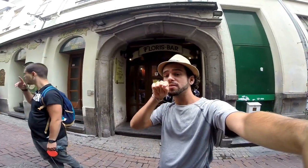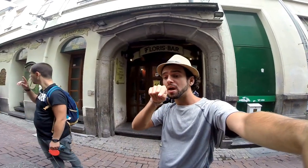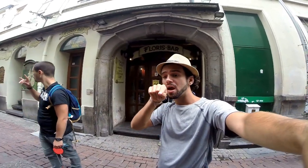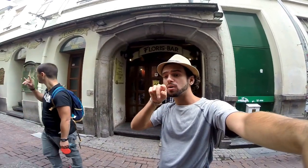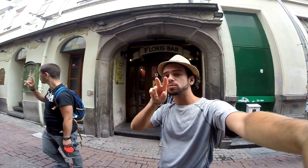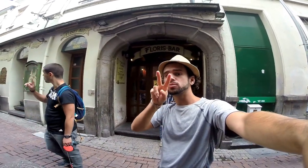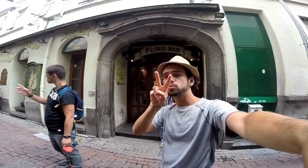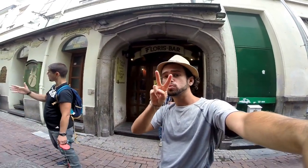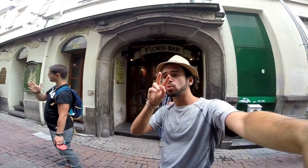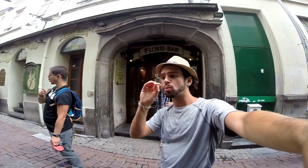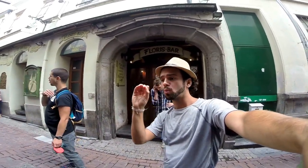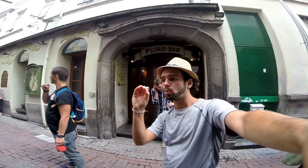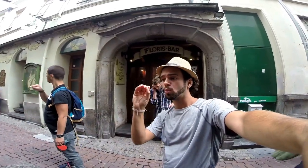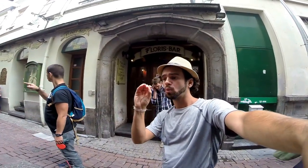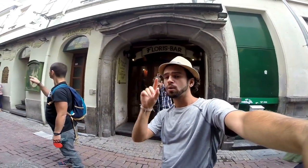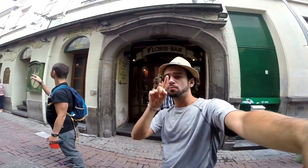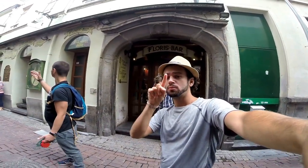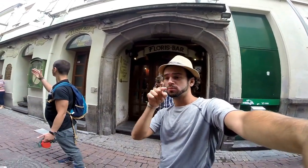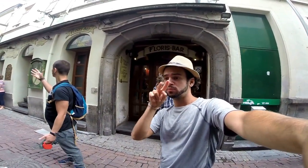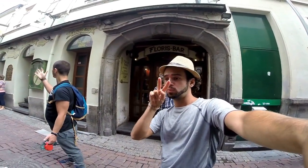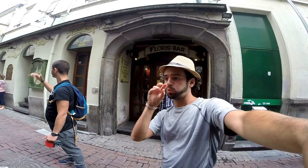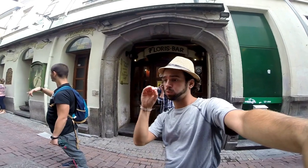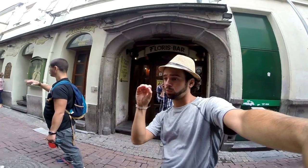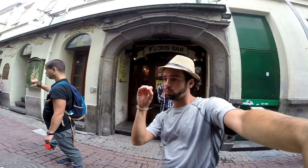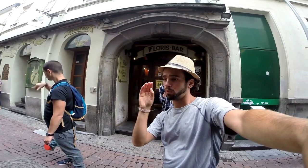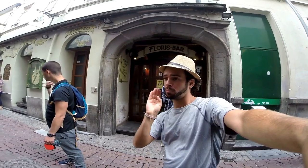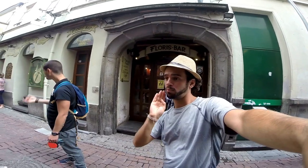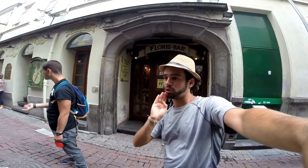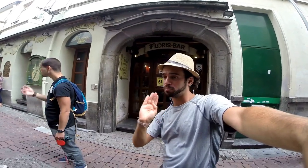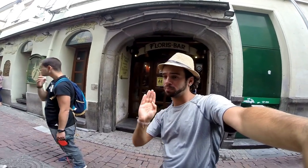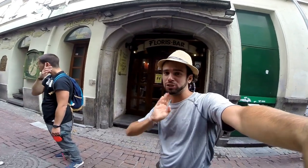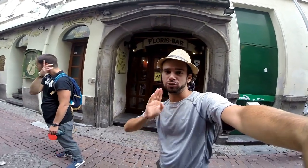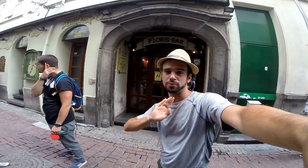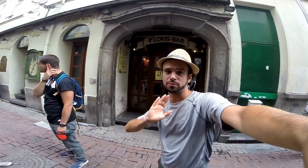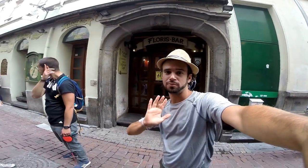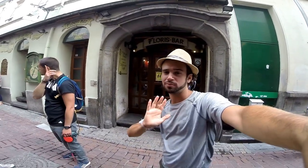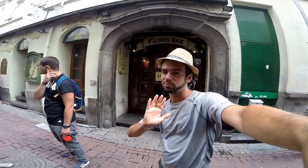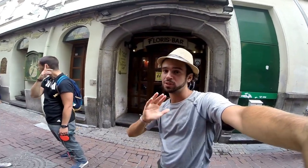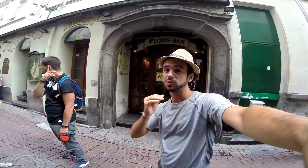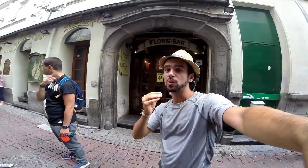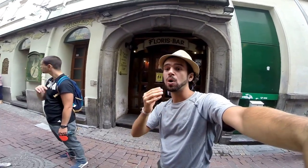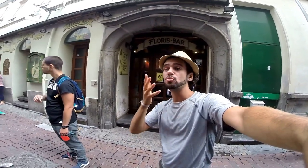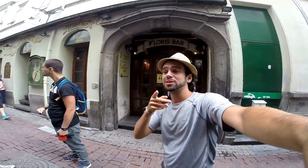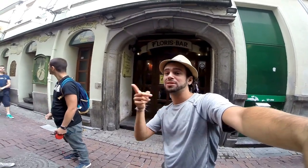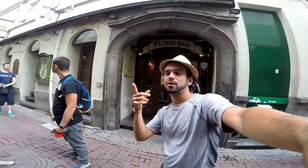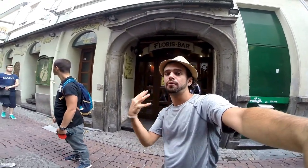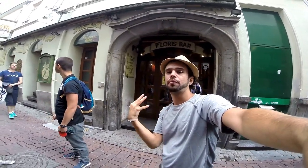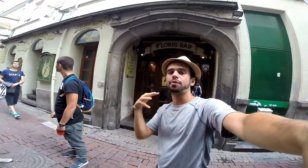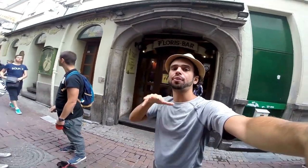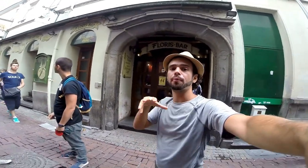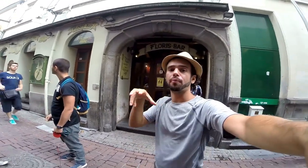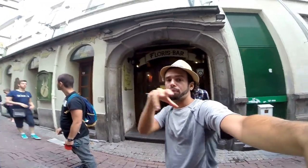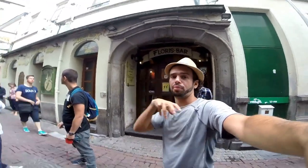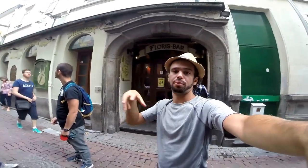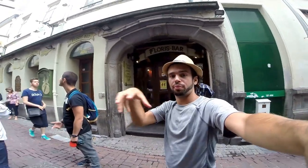Deaf Belgians emphasized that they have 1,200 belgian beer. So the rest of beer came from the world.